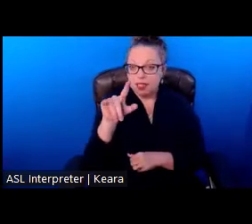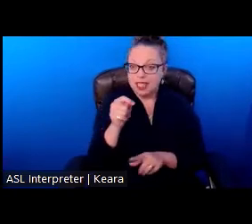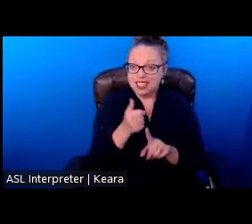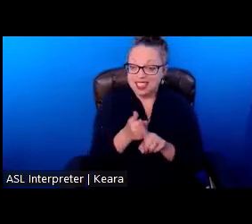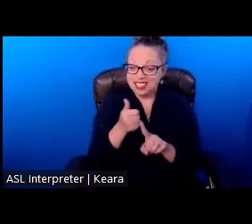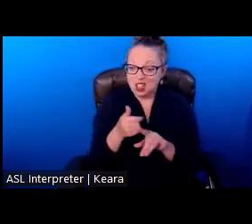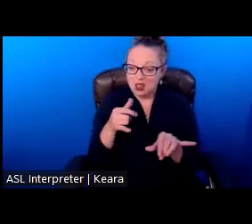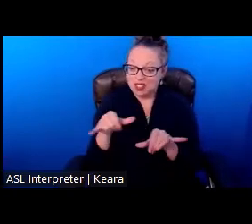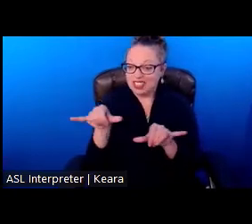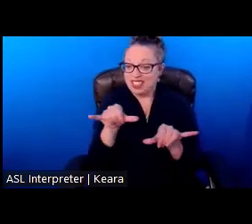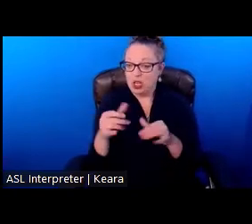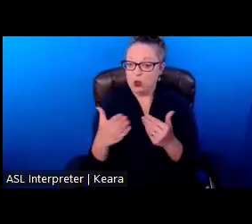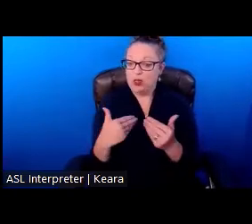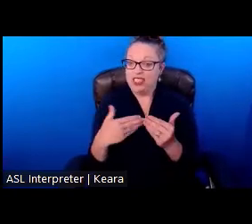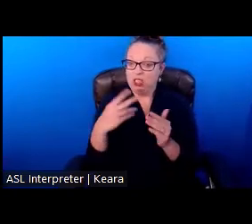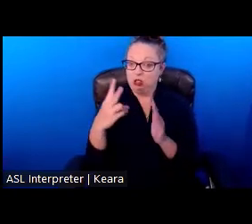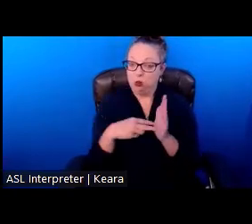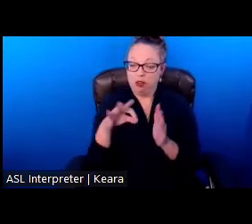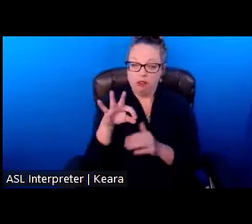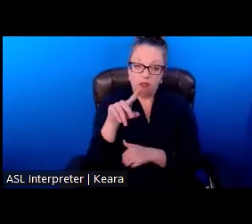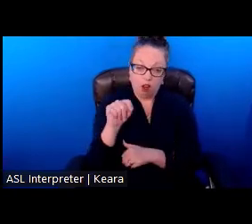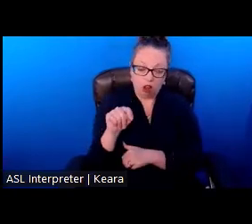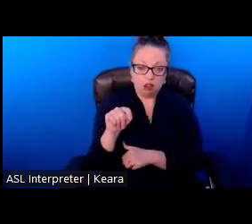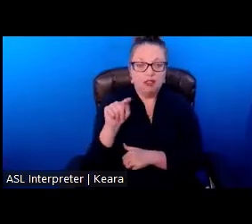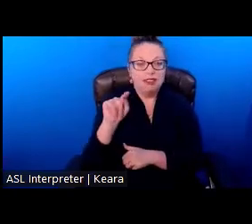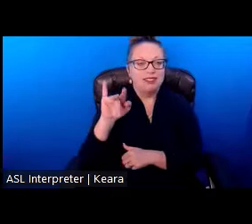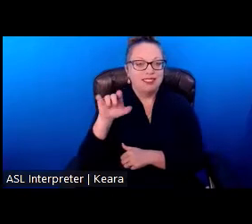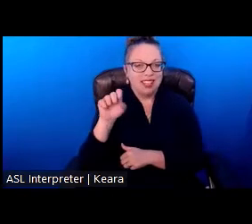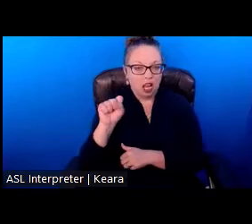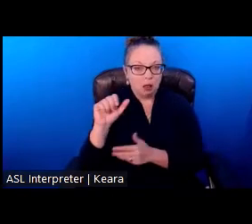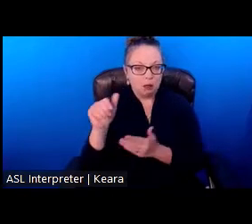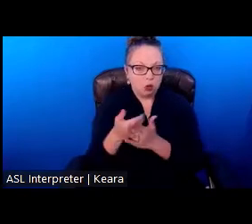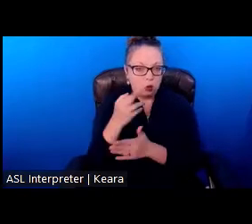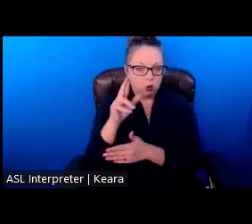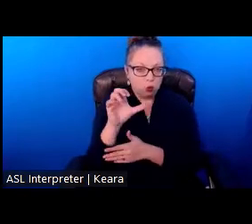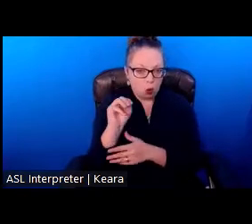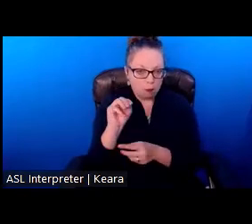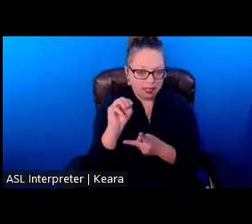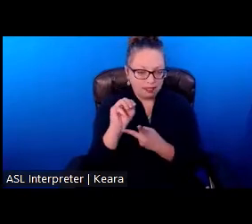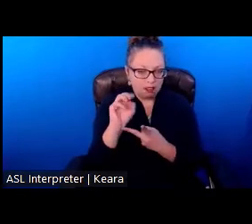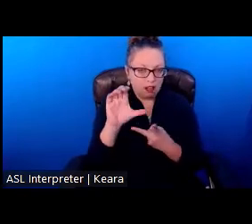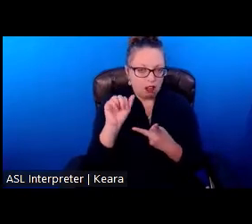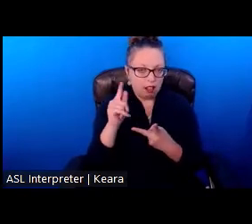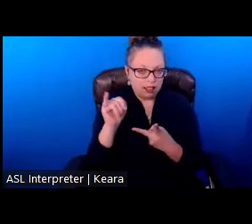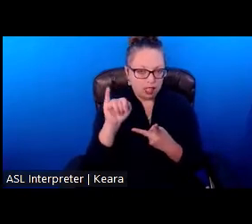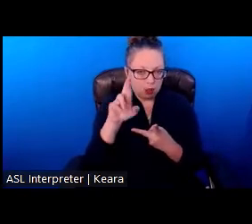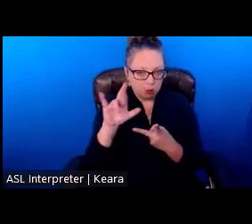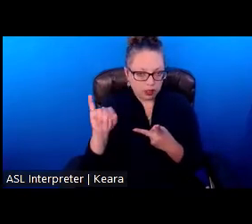(Times New Roman, Calibri, or Arial), in 11 or 12 point size.